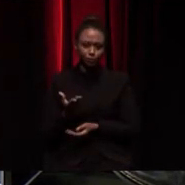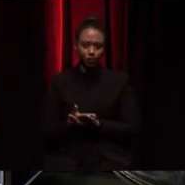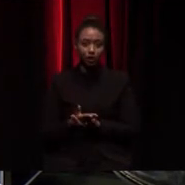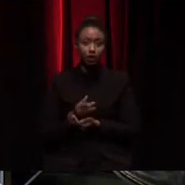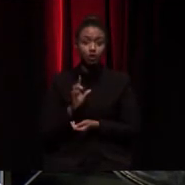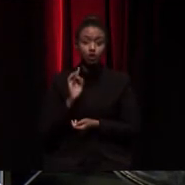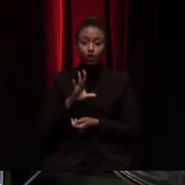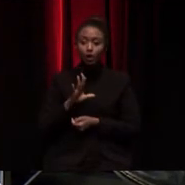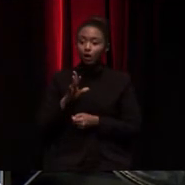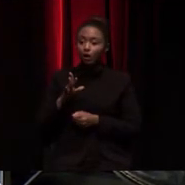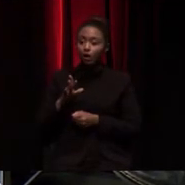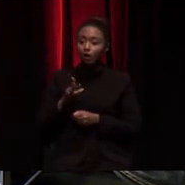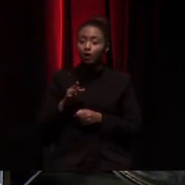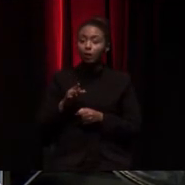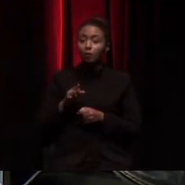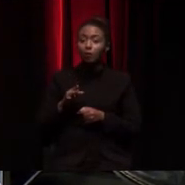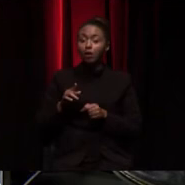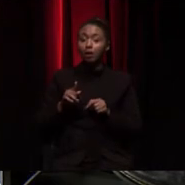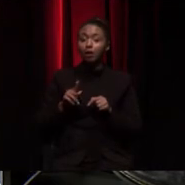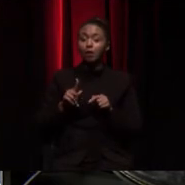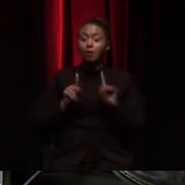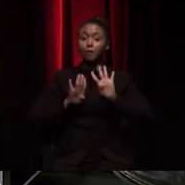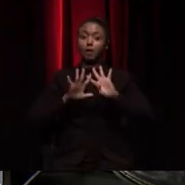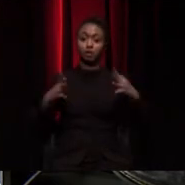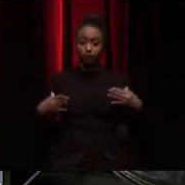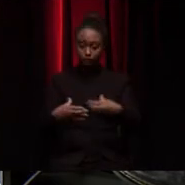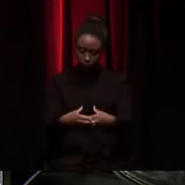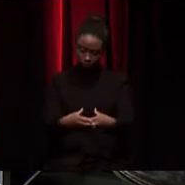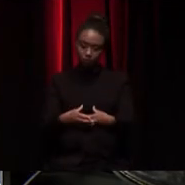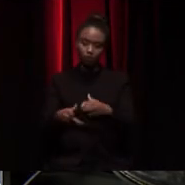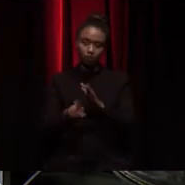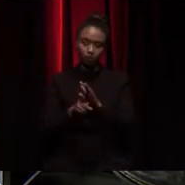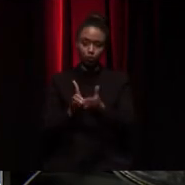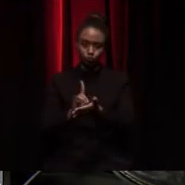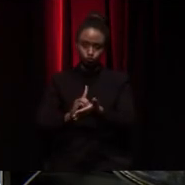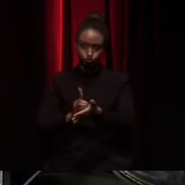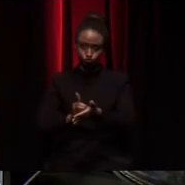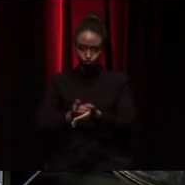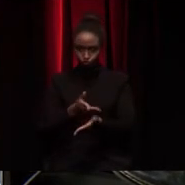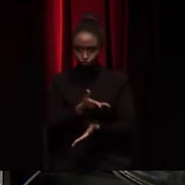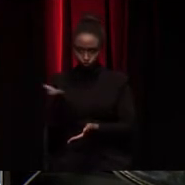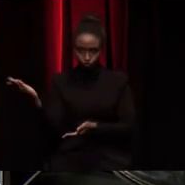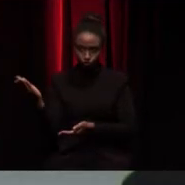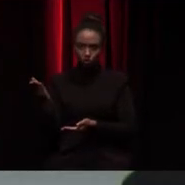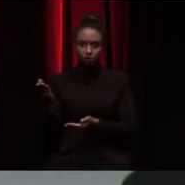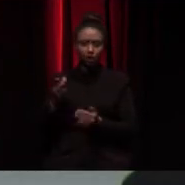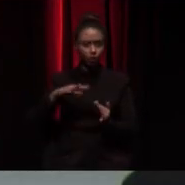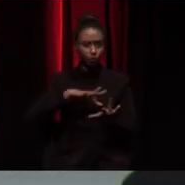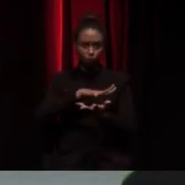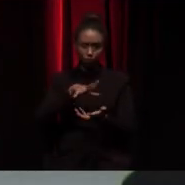digital artists. That went on for 3 years, with worldwide events and over a platform.